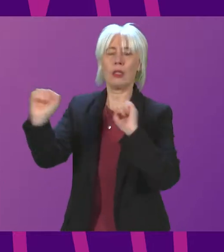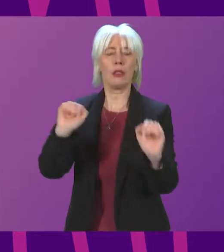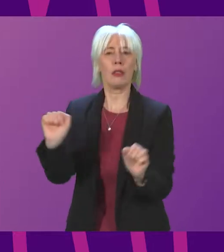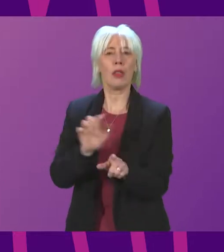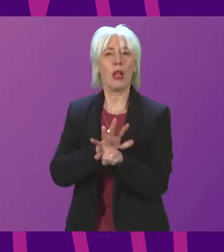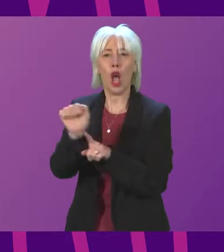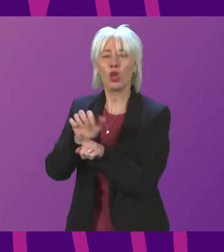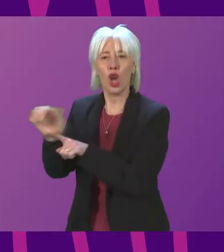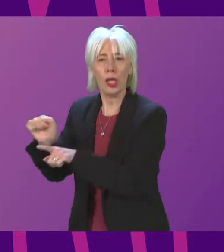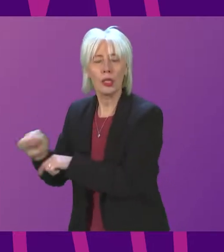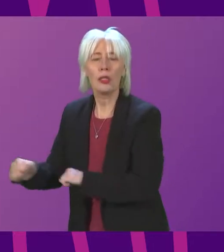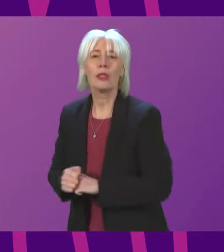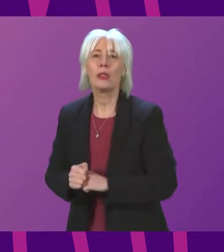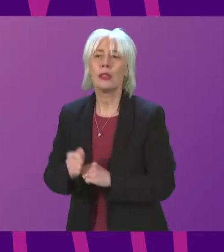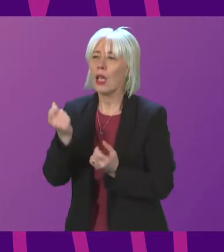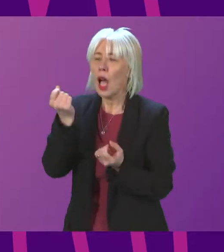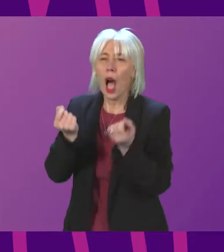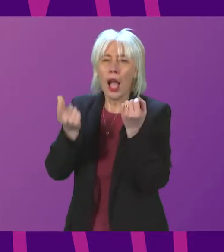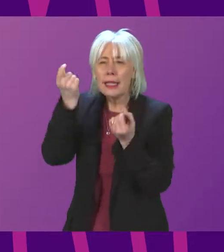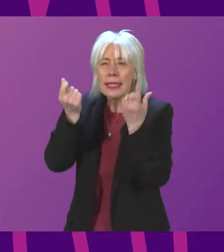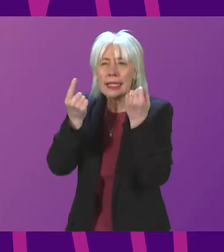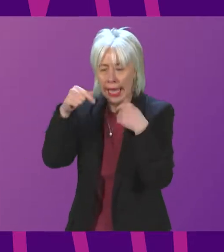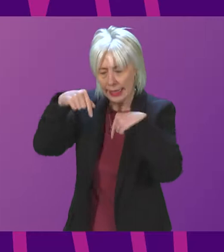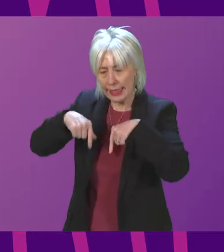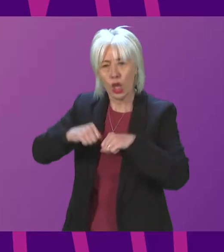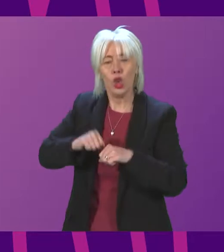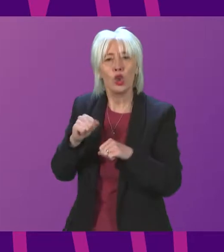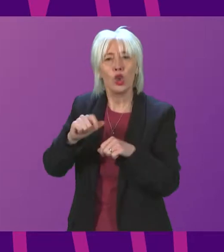Understanding new Scottish communities, such as the Syrian community,